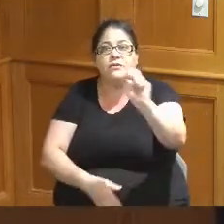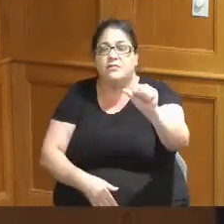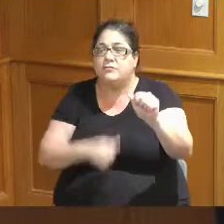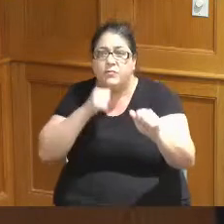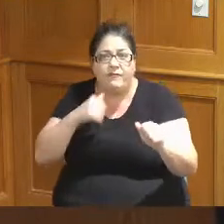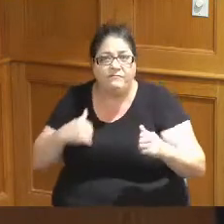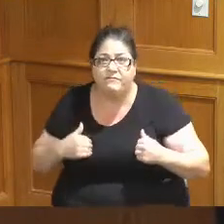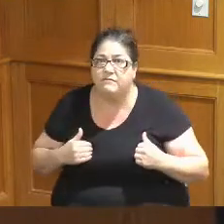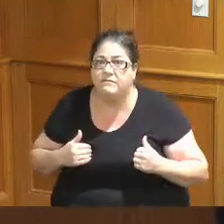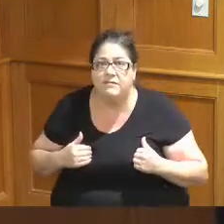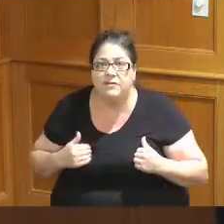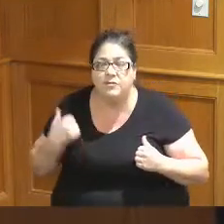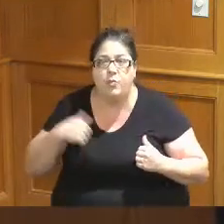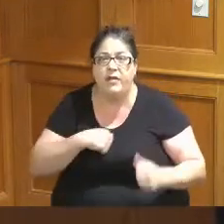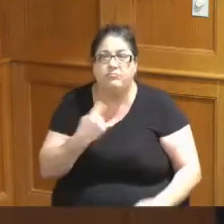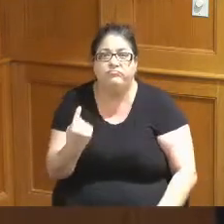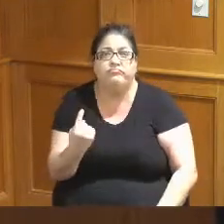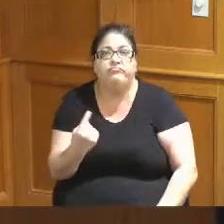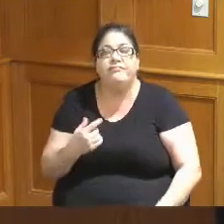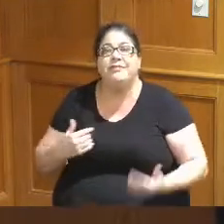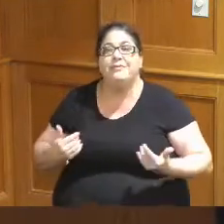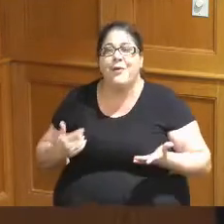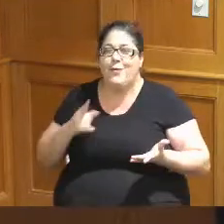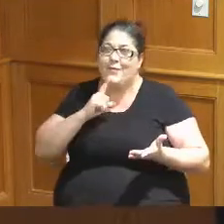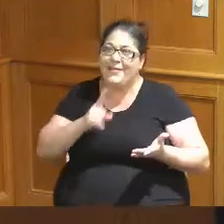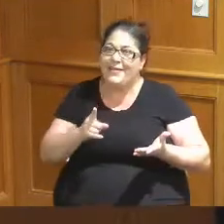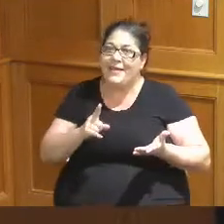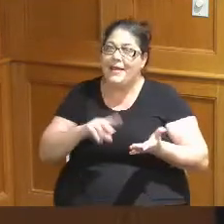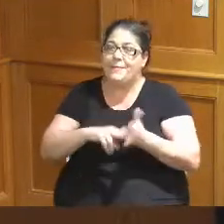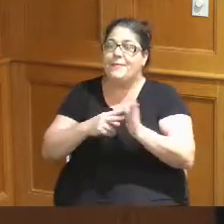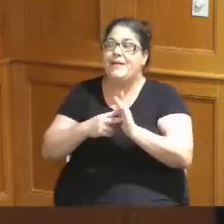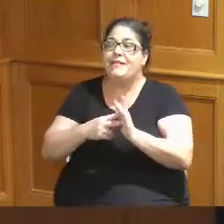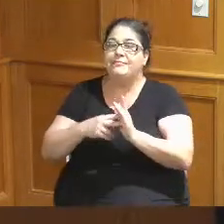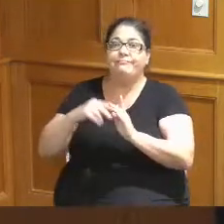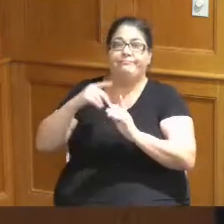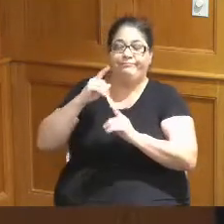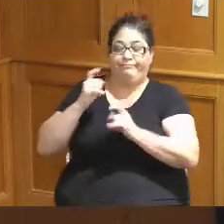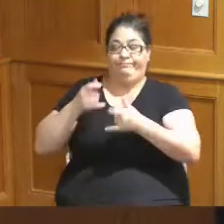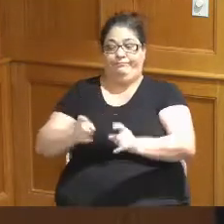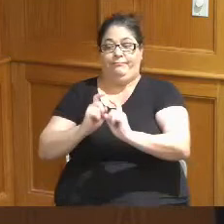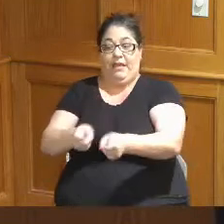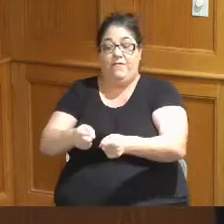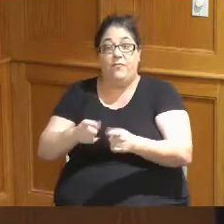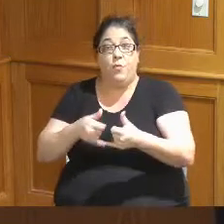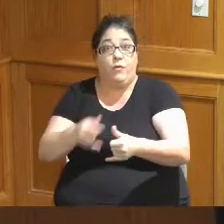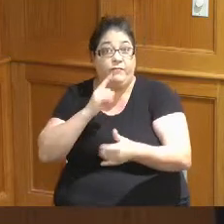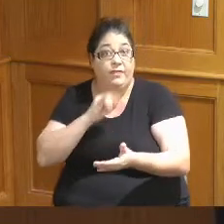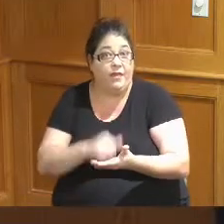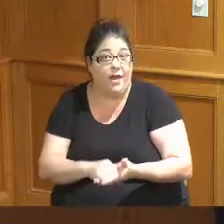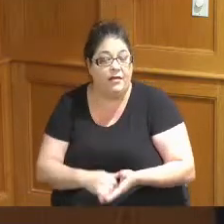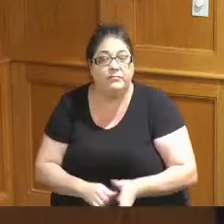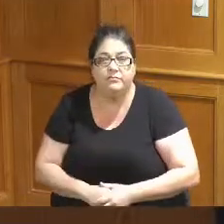work and some upcoming things that we that will be rolled out with with our bus and